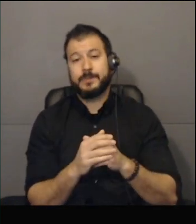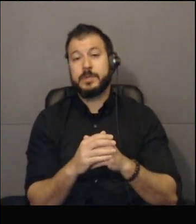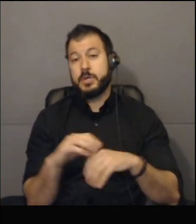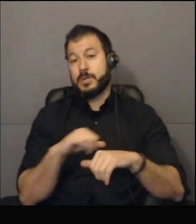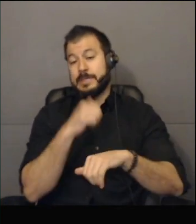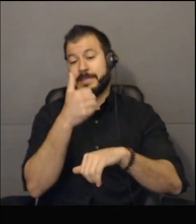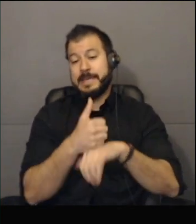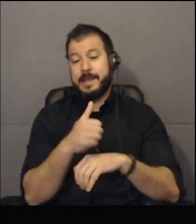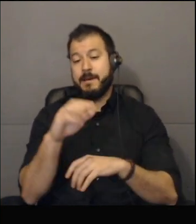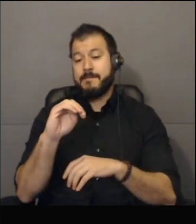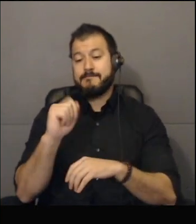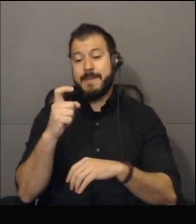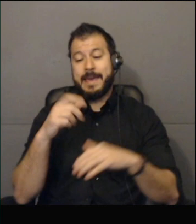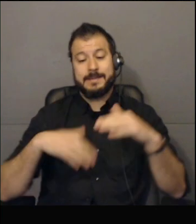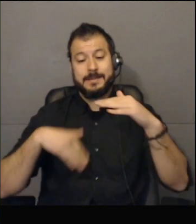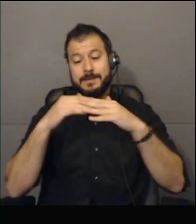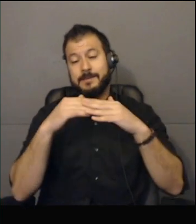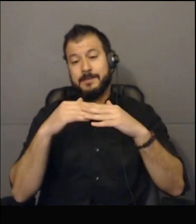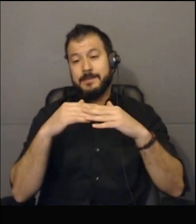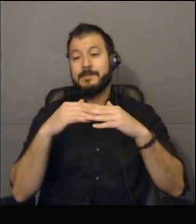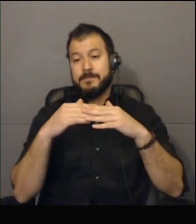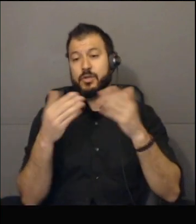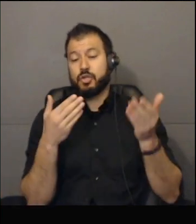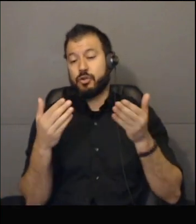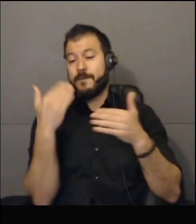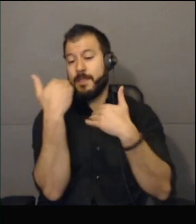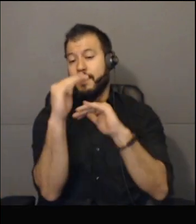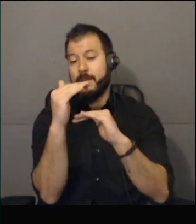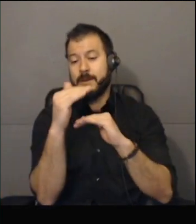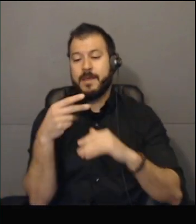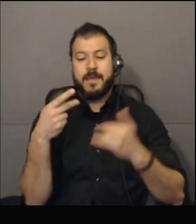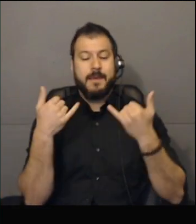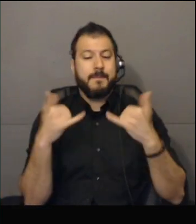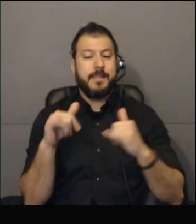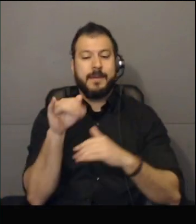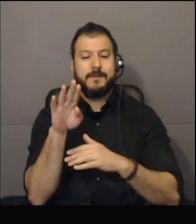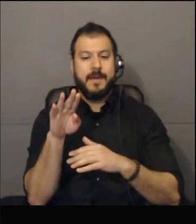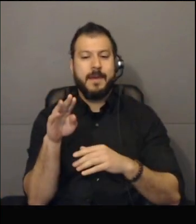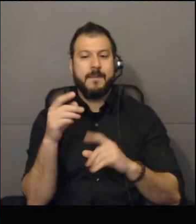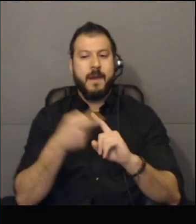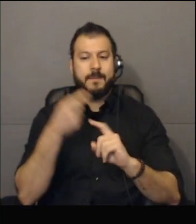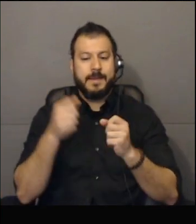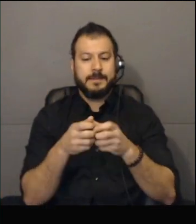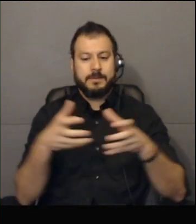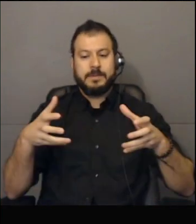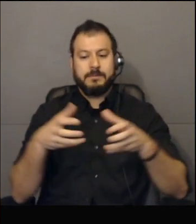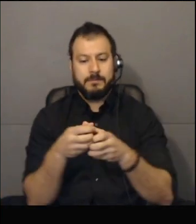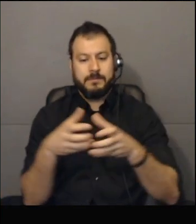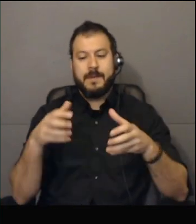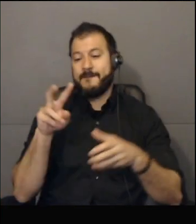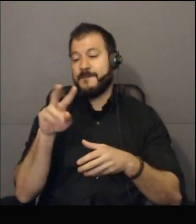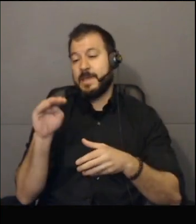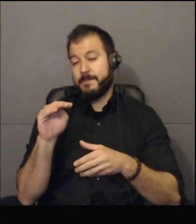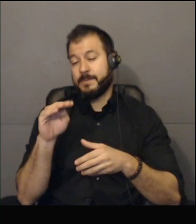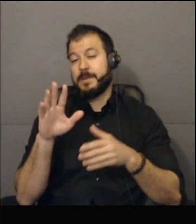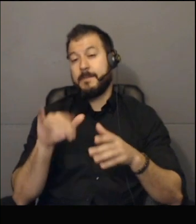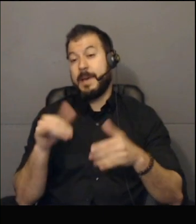a Max and standby server limit and playtime automatically shrinks and grows VM's by way of player demand.